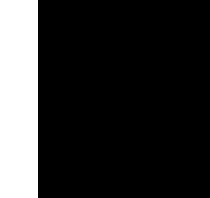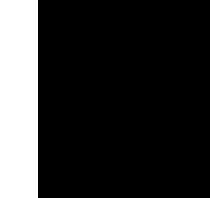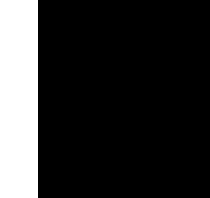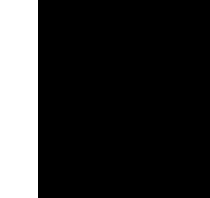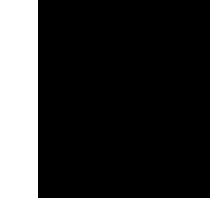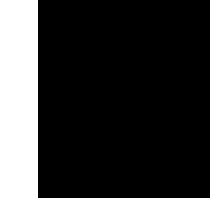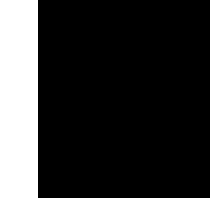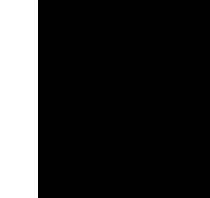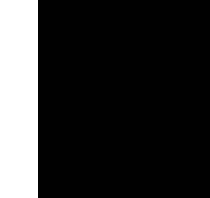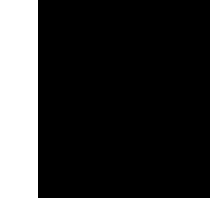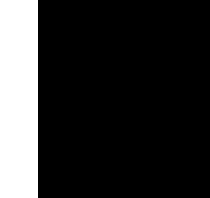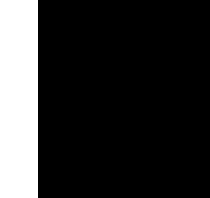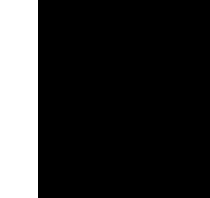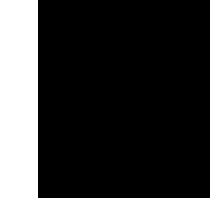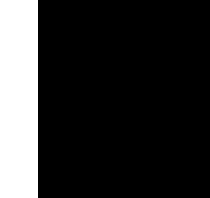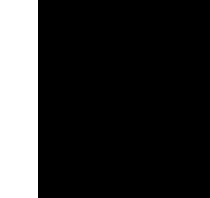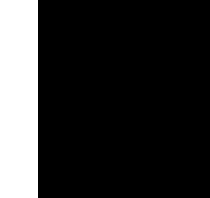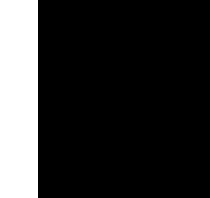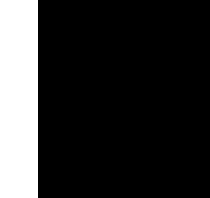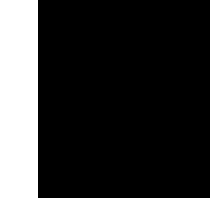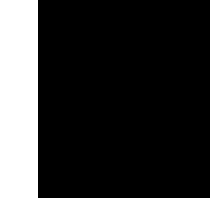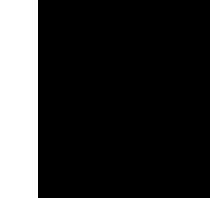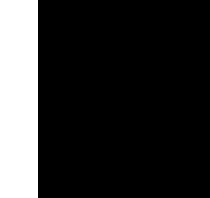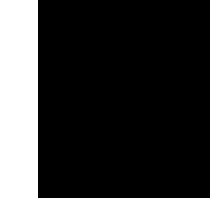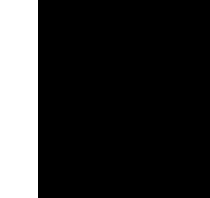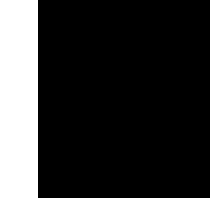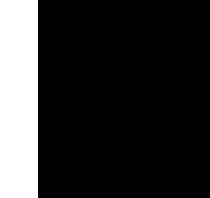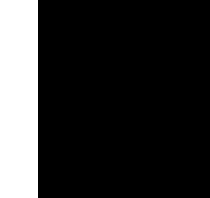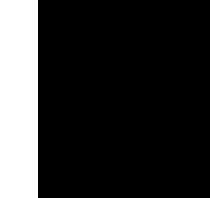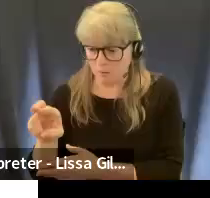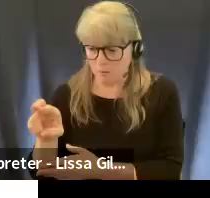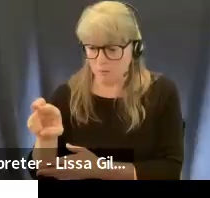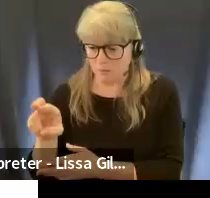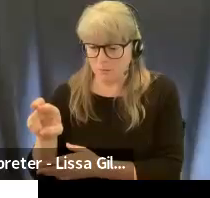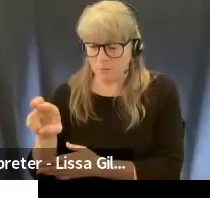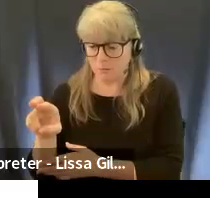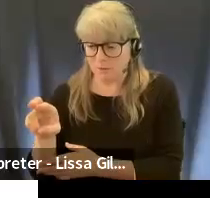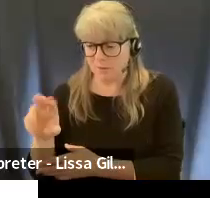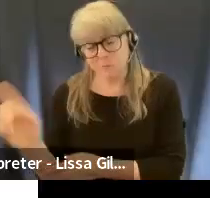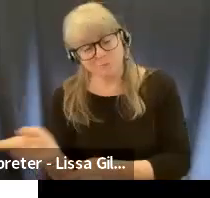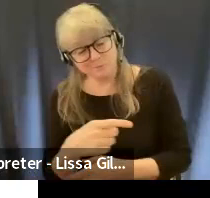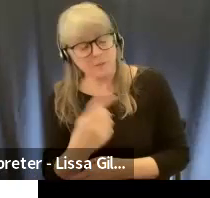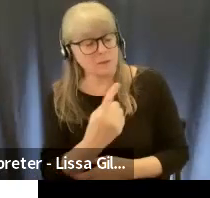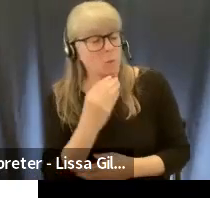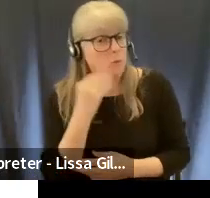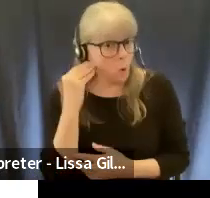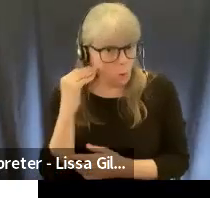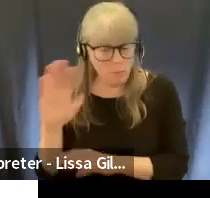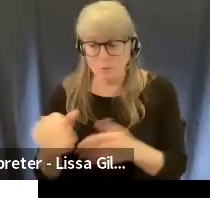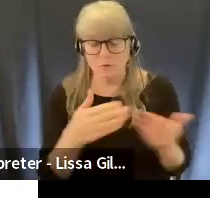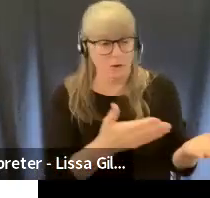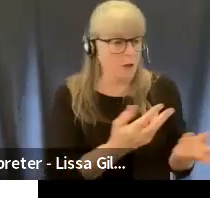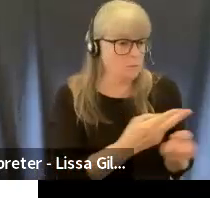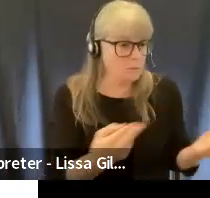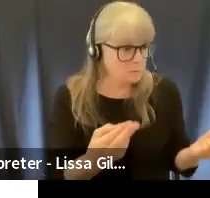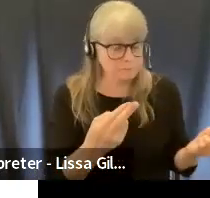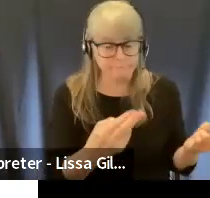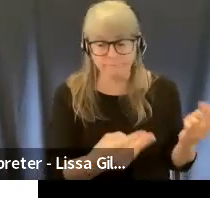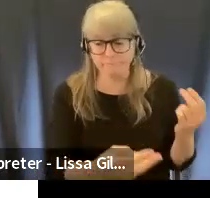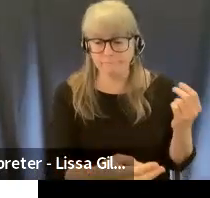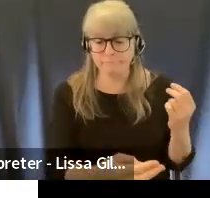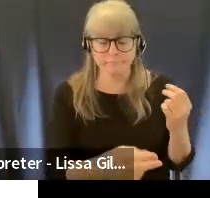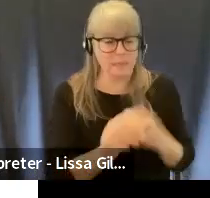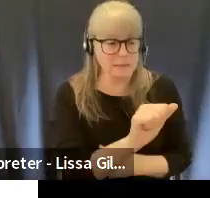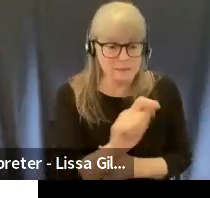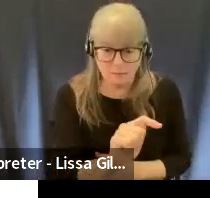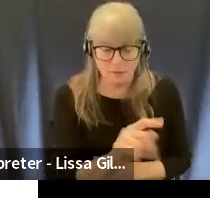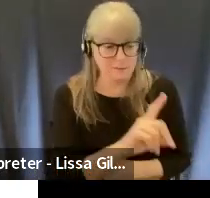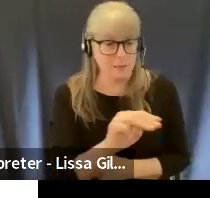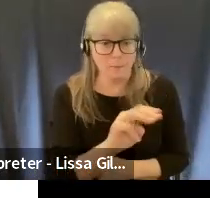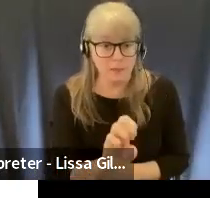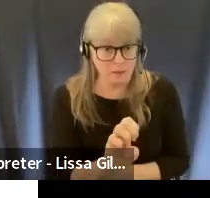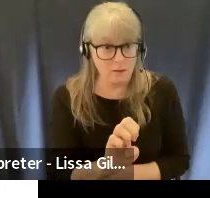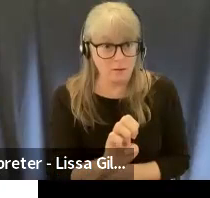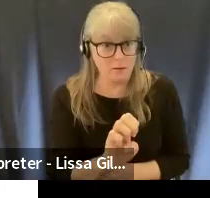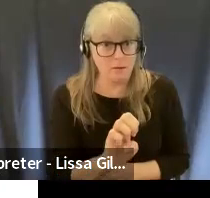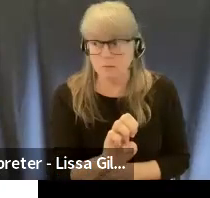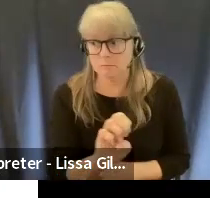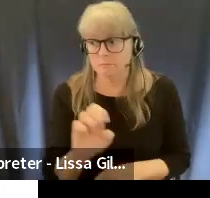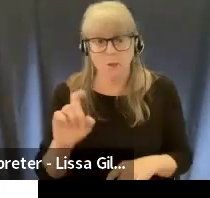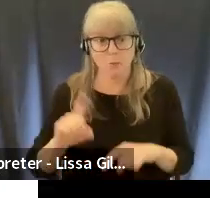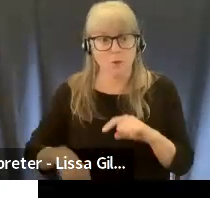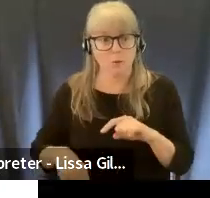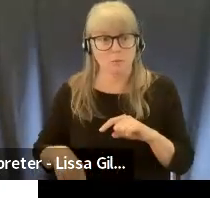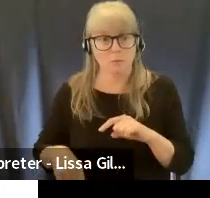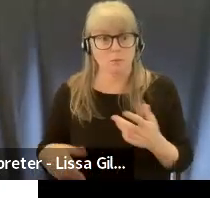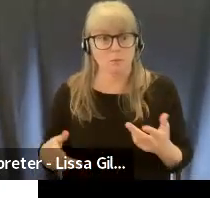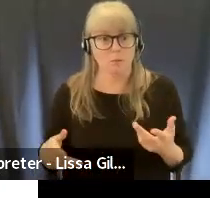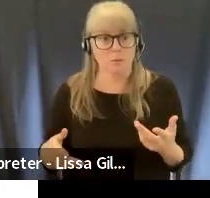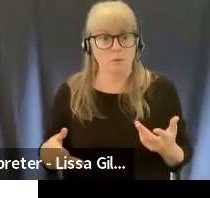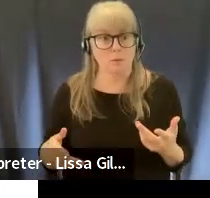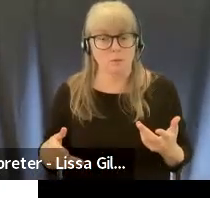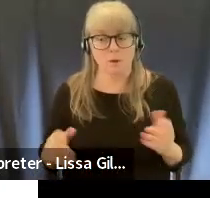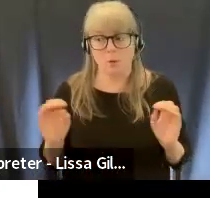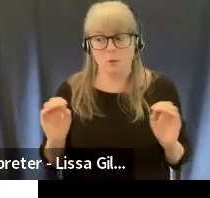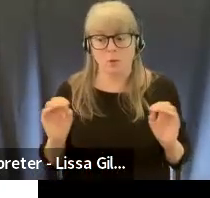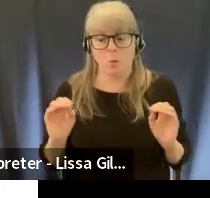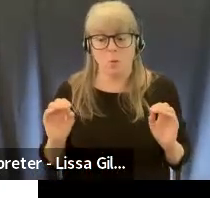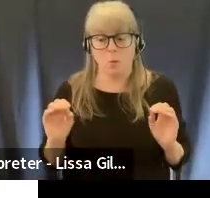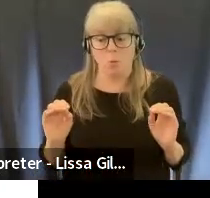And there were 3 major hurricanes and our usual way of how we connect with the shelter, and then provide or connect with the shelter, or go to someone's home to provide resources for assistive technology and DNA.